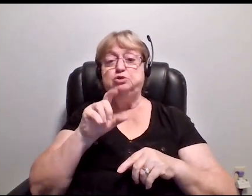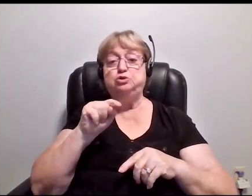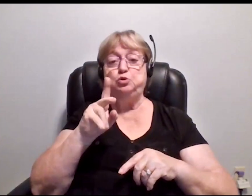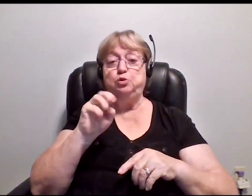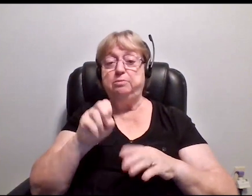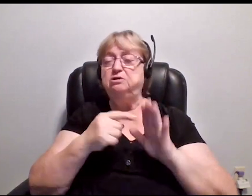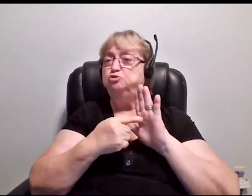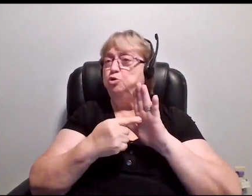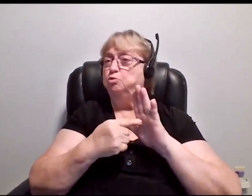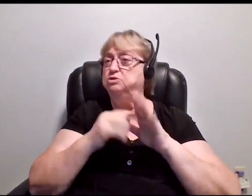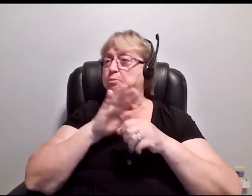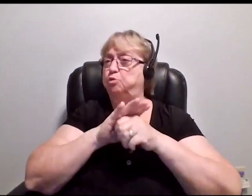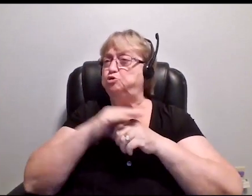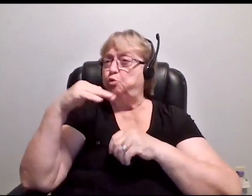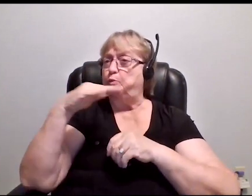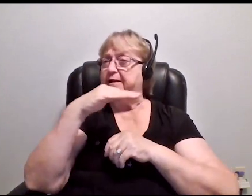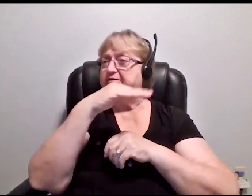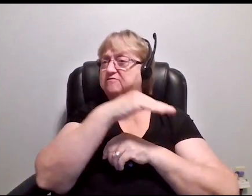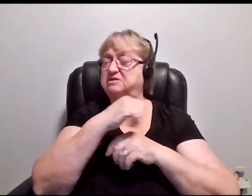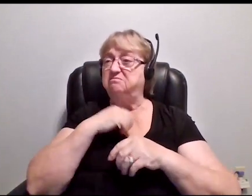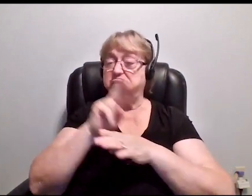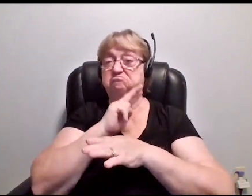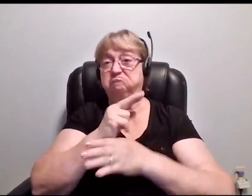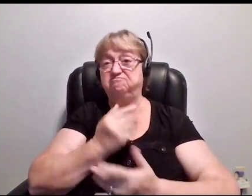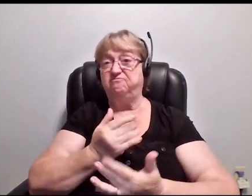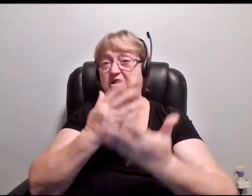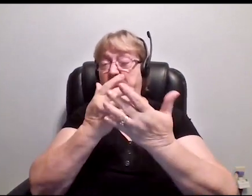and utilizes basically fire in order to show those pressure waves.